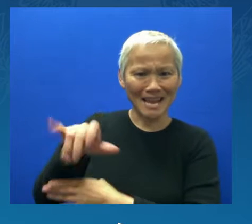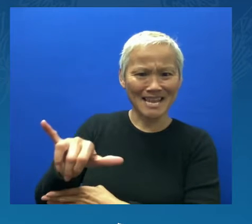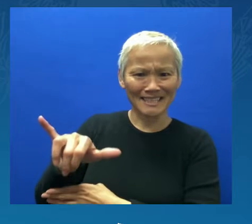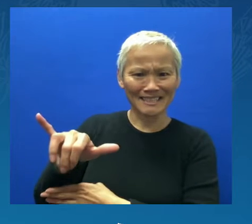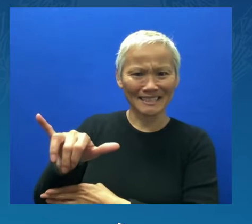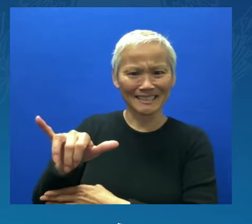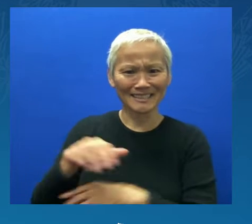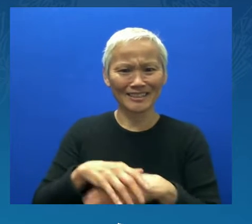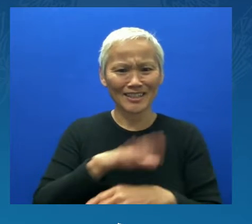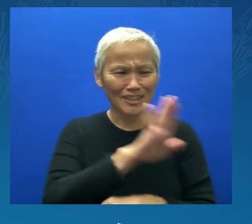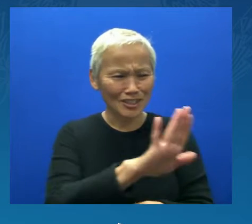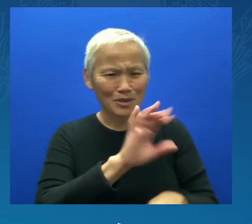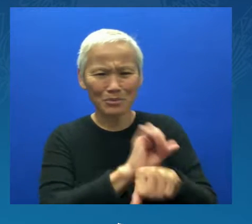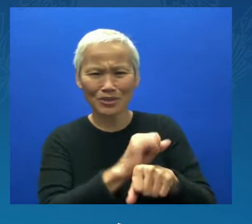Again, it is an honor to be with you.